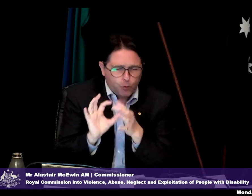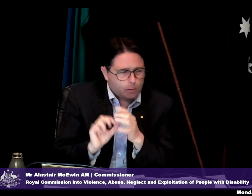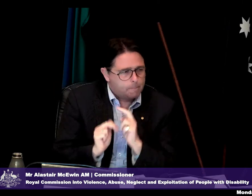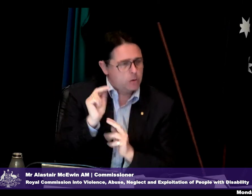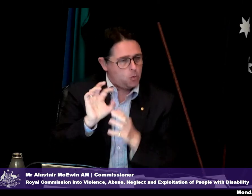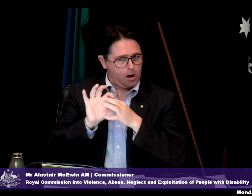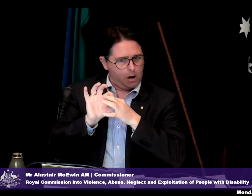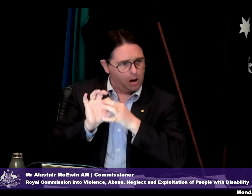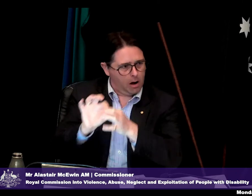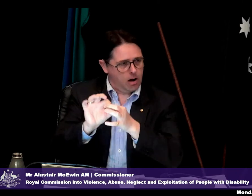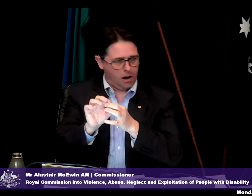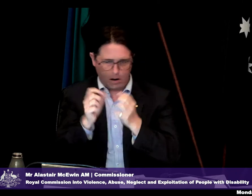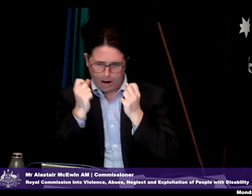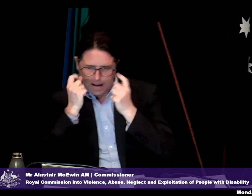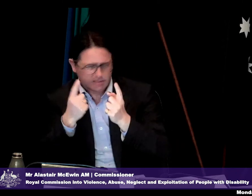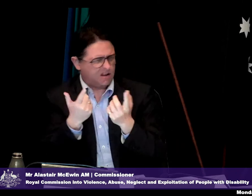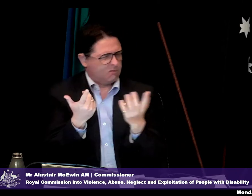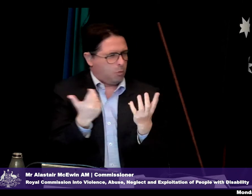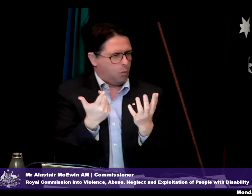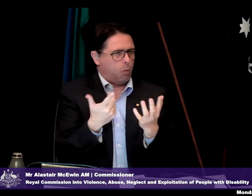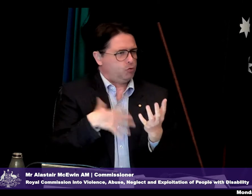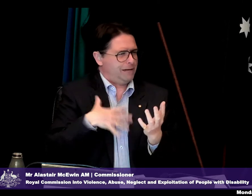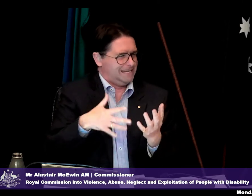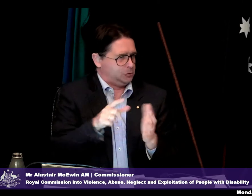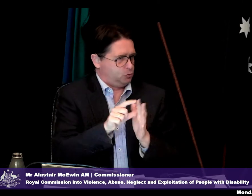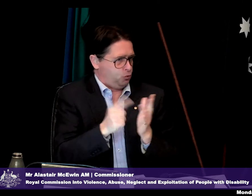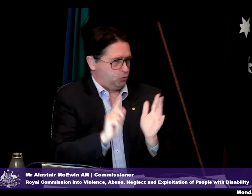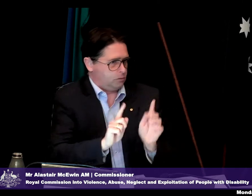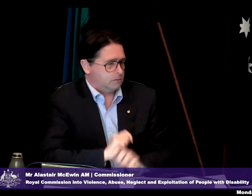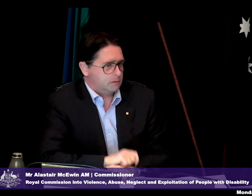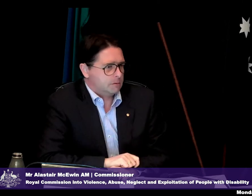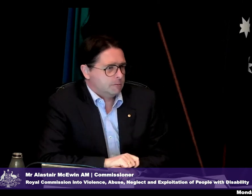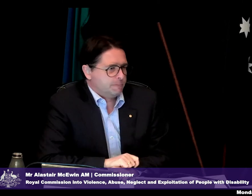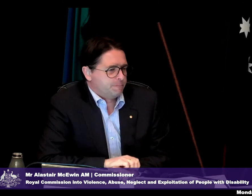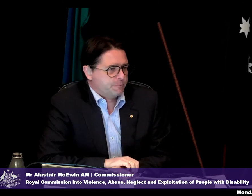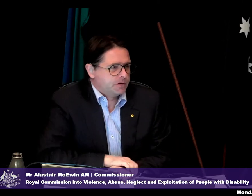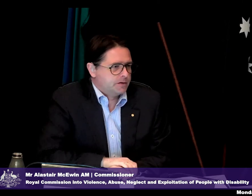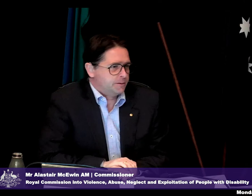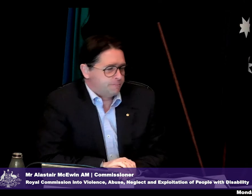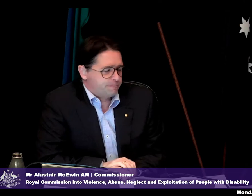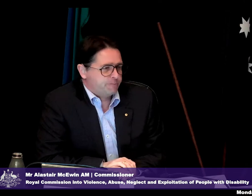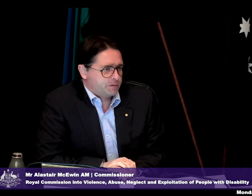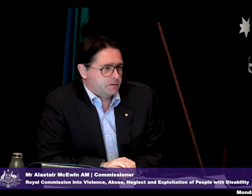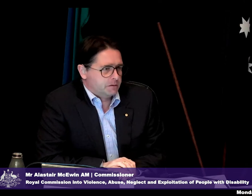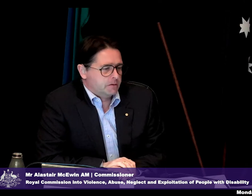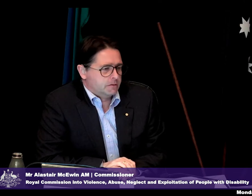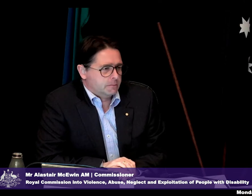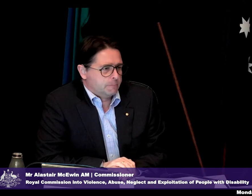So how do you build rapport and work in an appropriate way to work in a way that can fulfil their needs?